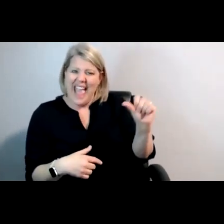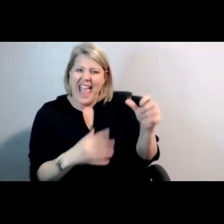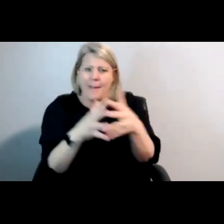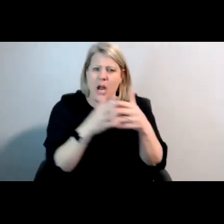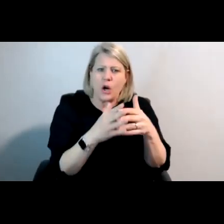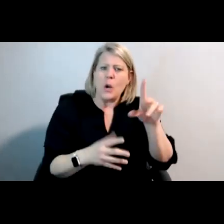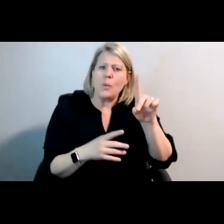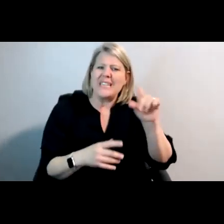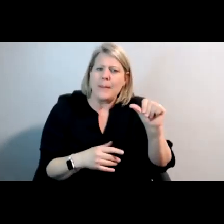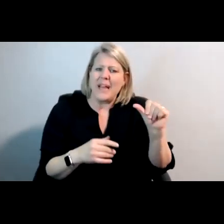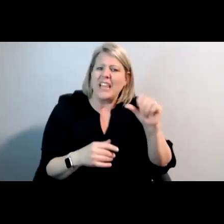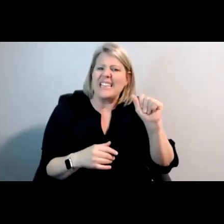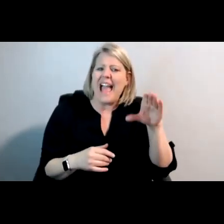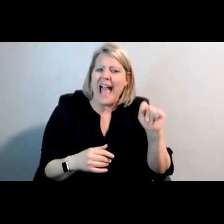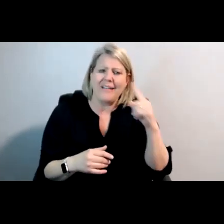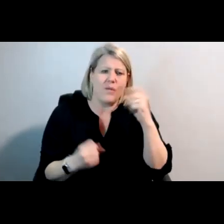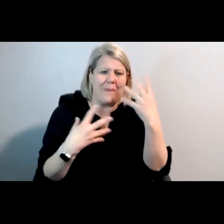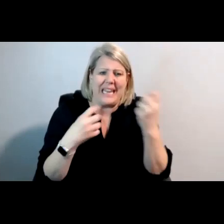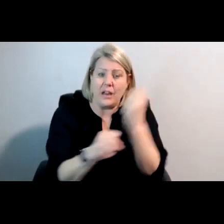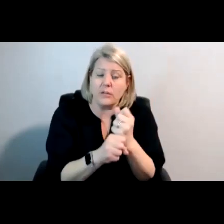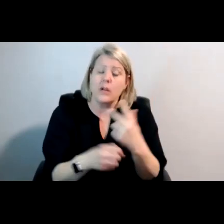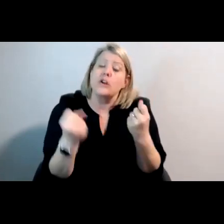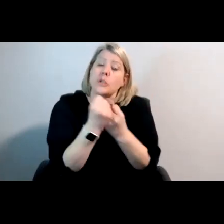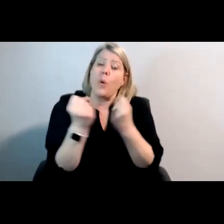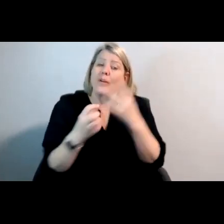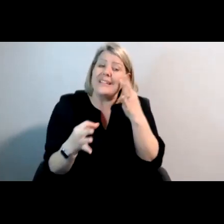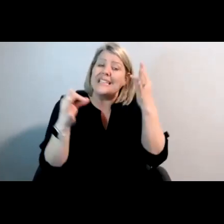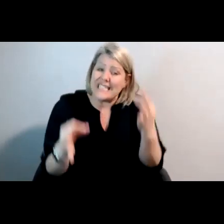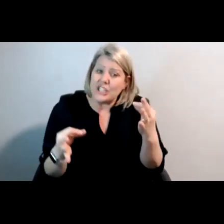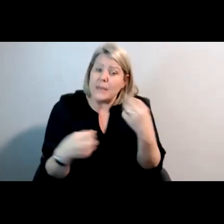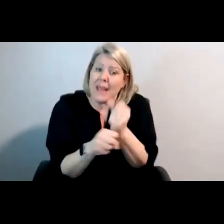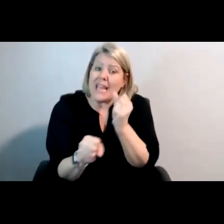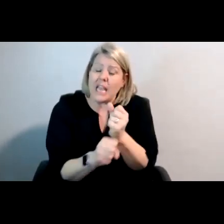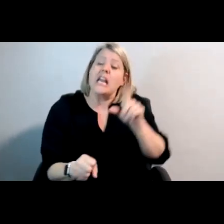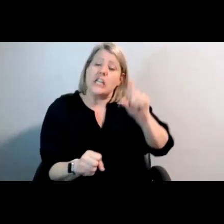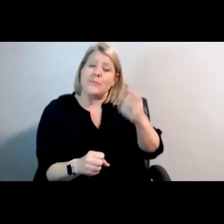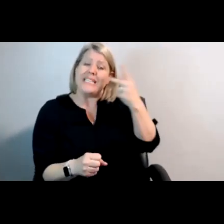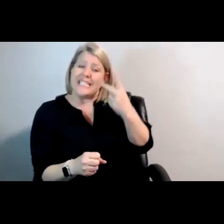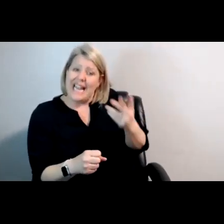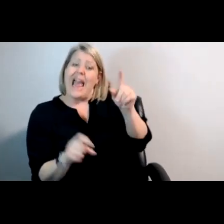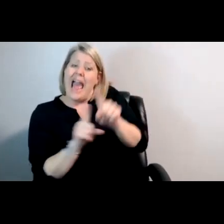Supported decision-making should be seen as a reasonable accommodation for a person with a disability